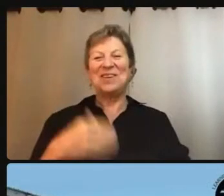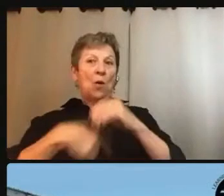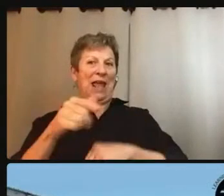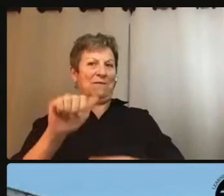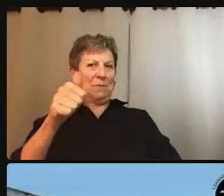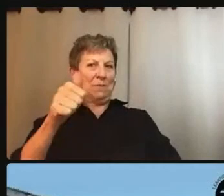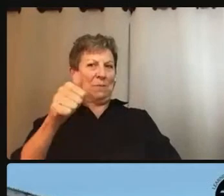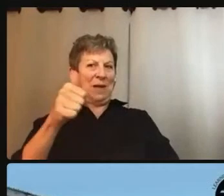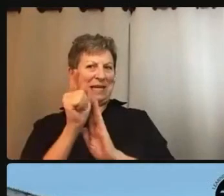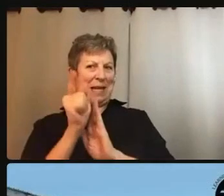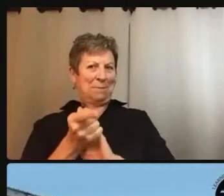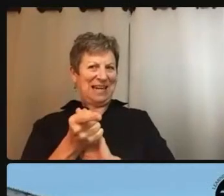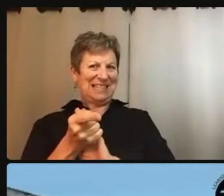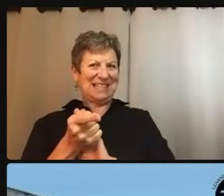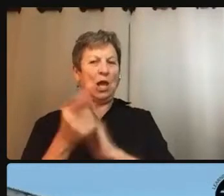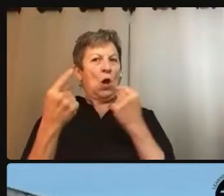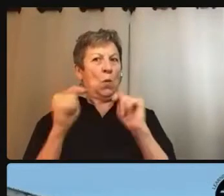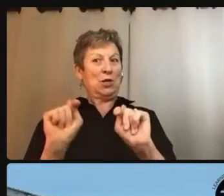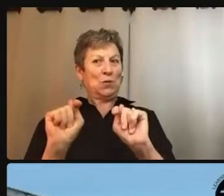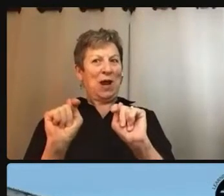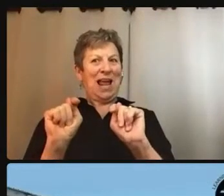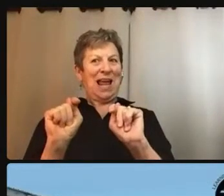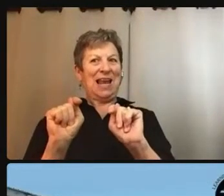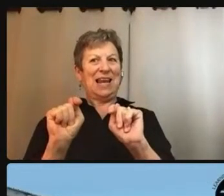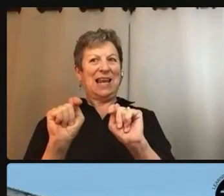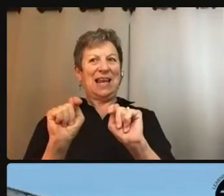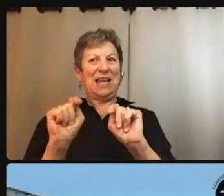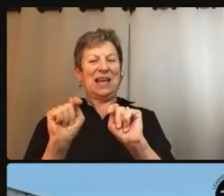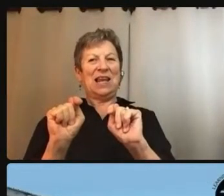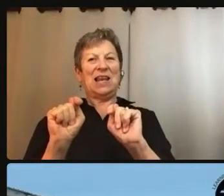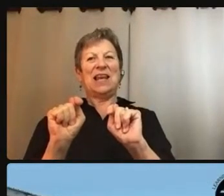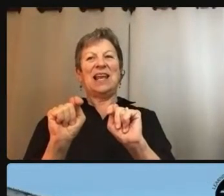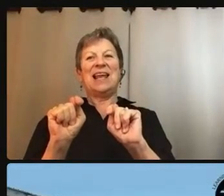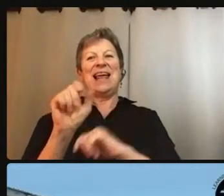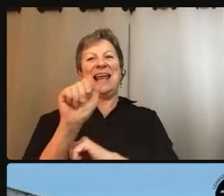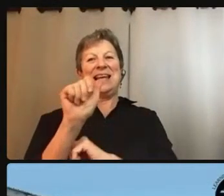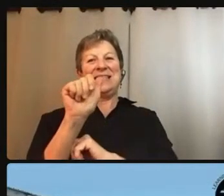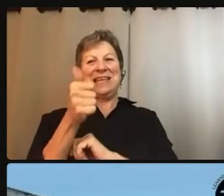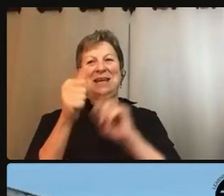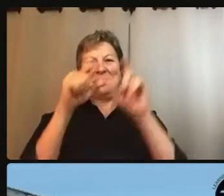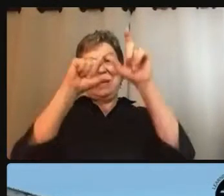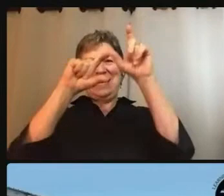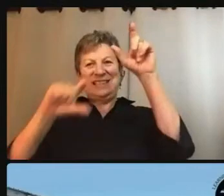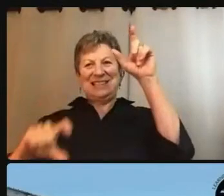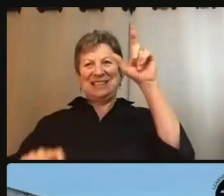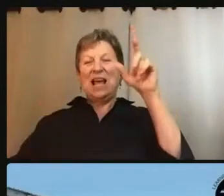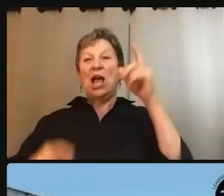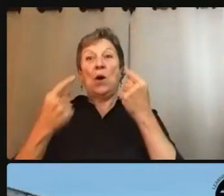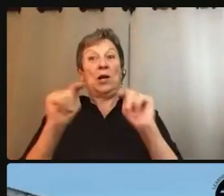GREAT. HI, I'M STEPHANIE. HOW ARE YOU? THANK YOU. GOOD. OK.